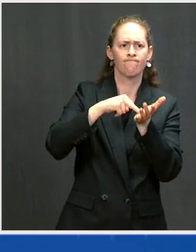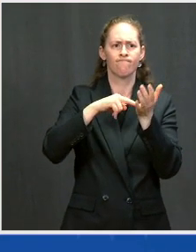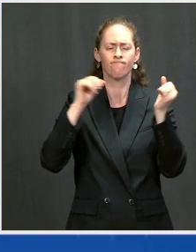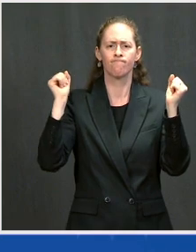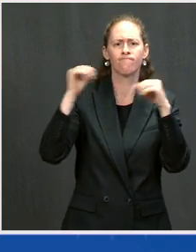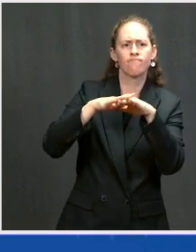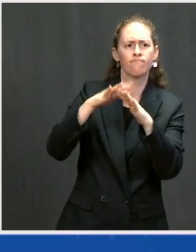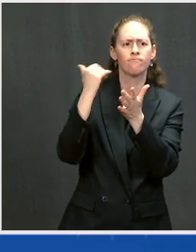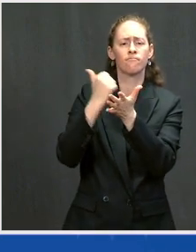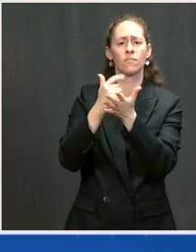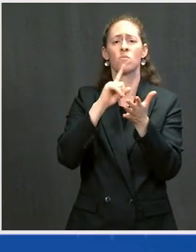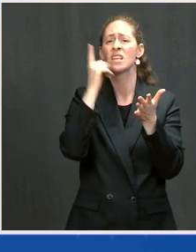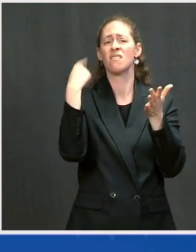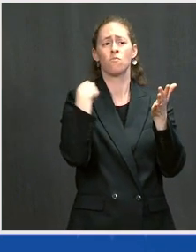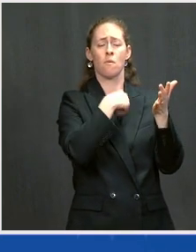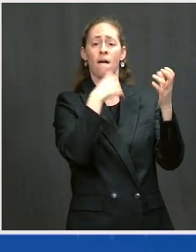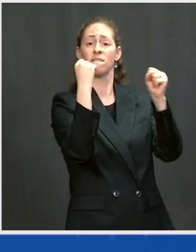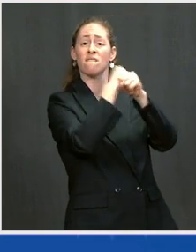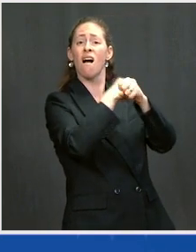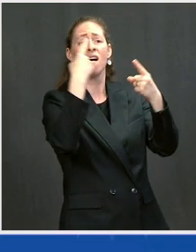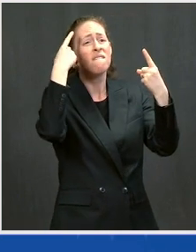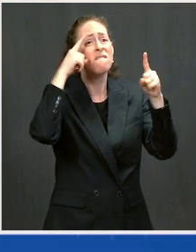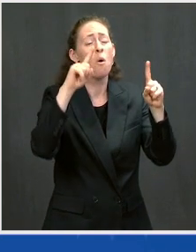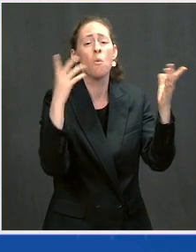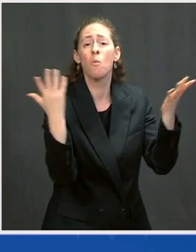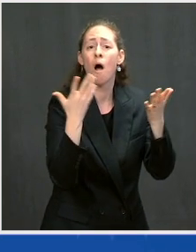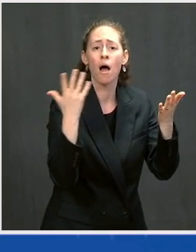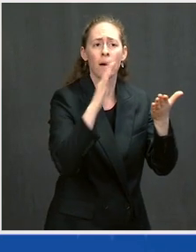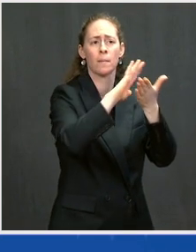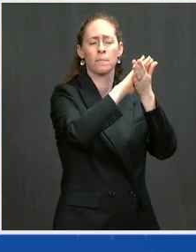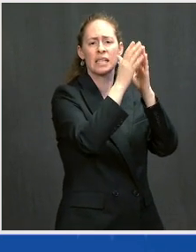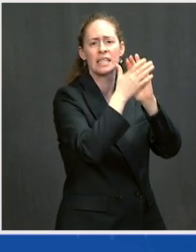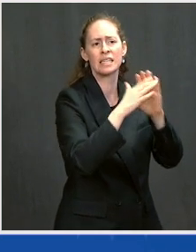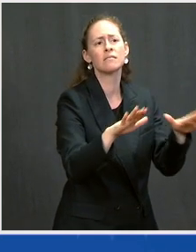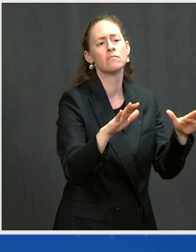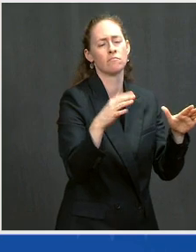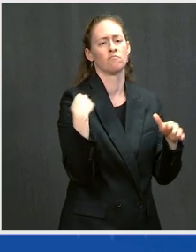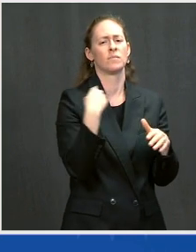And now, thanks to their support and efforts, we are enjoying prosperity.